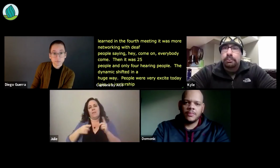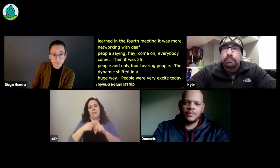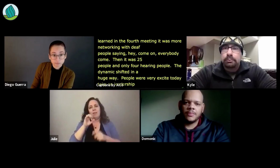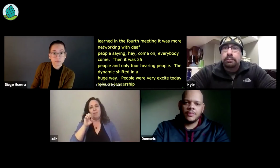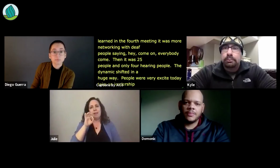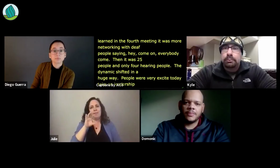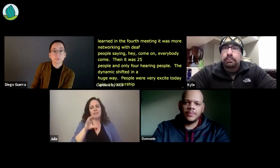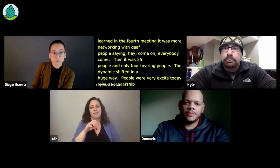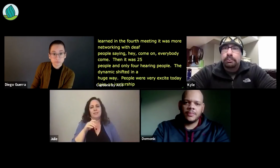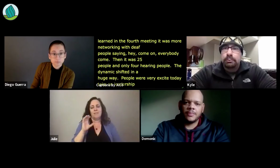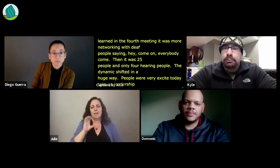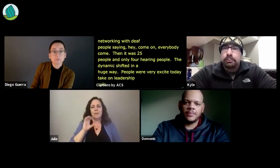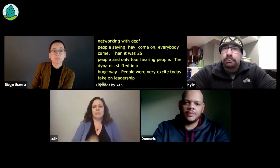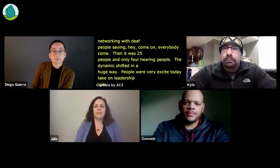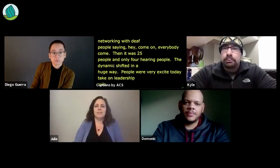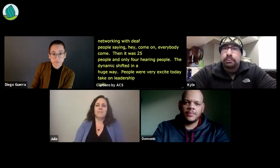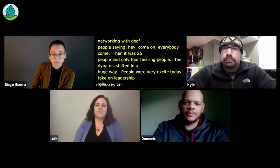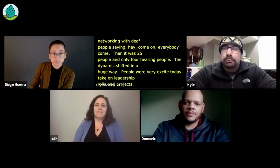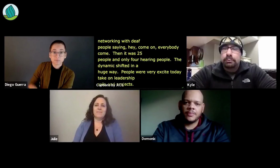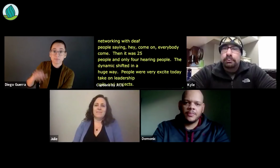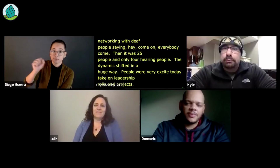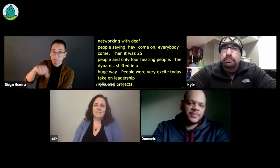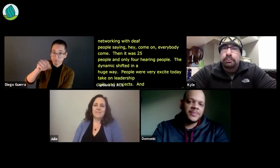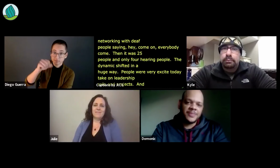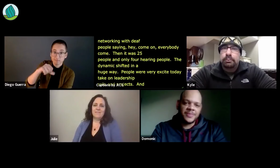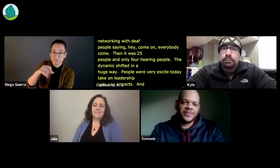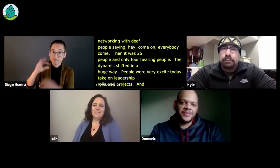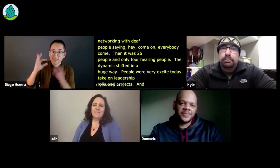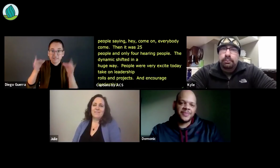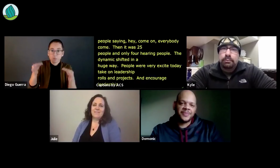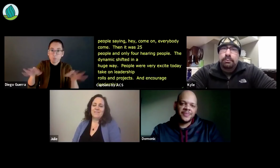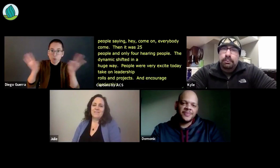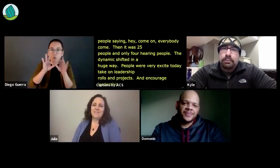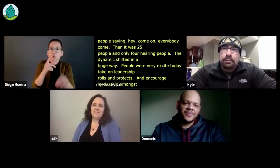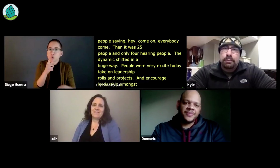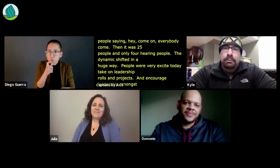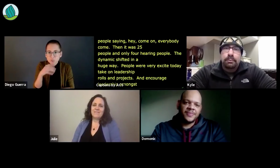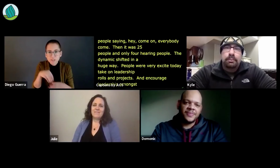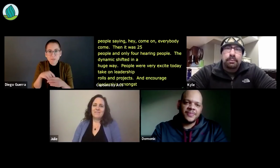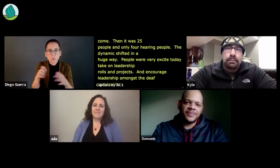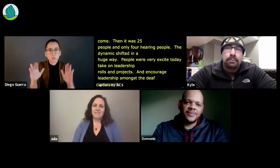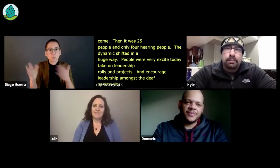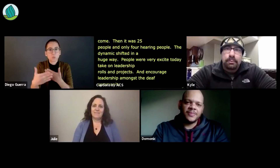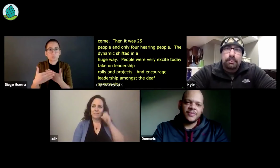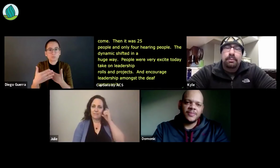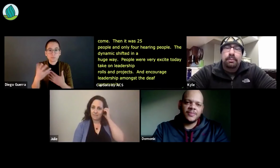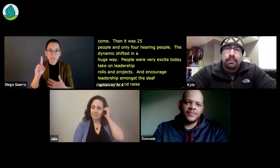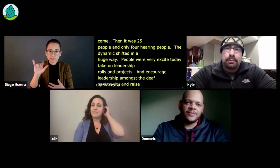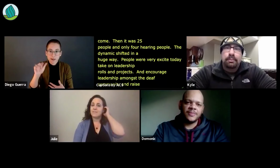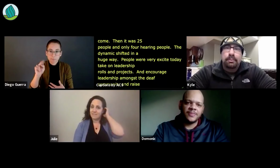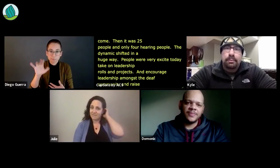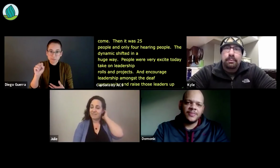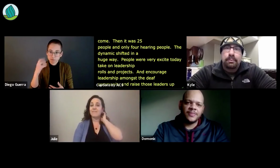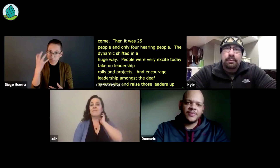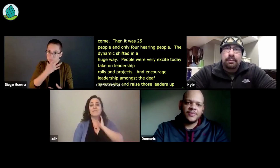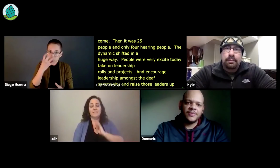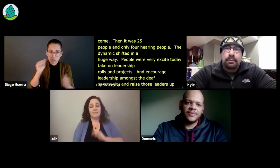and really raise those leaders up was absolutely incredible. Definitely. I agree with you, Julie.